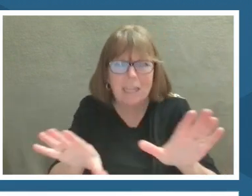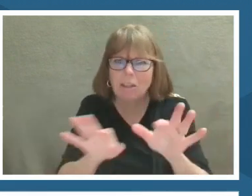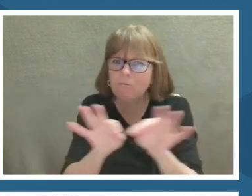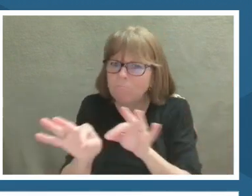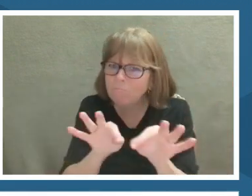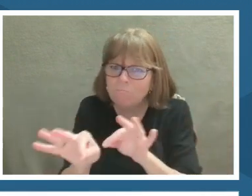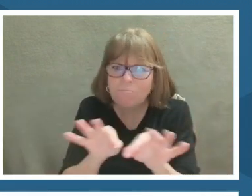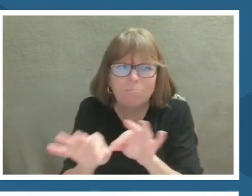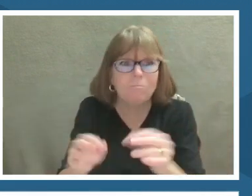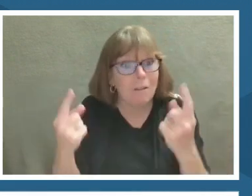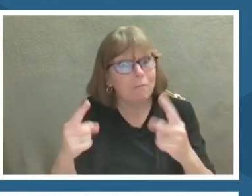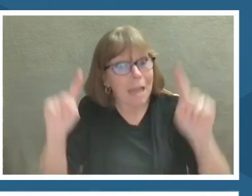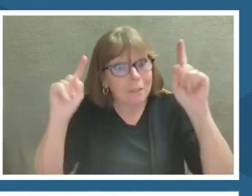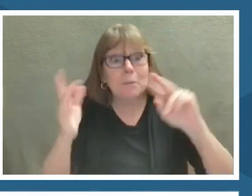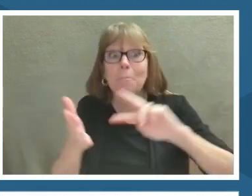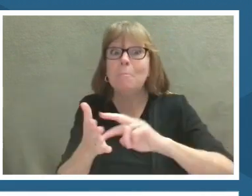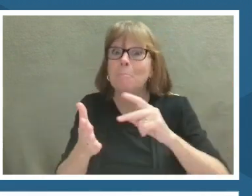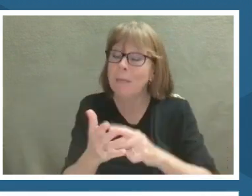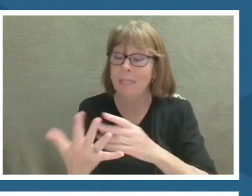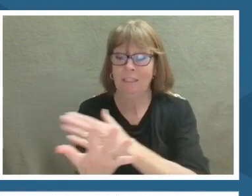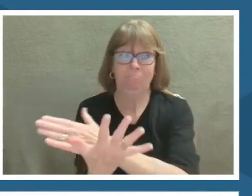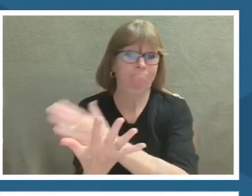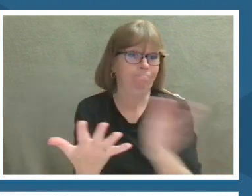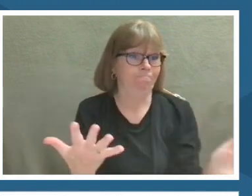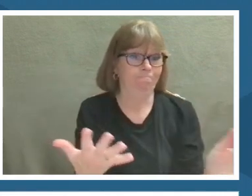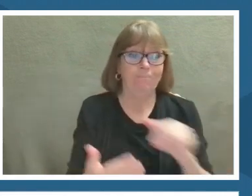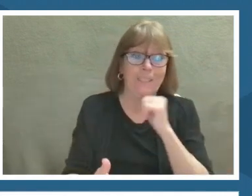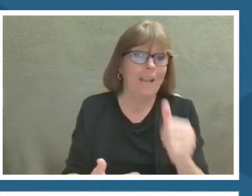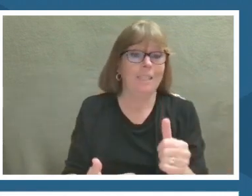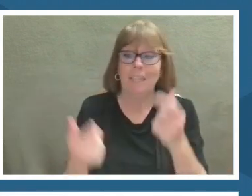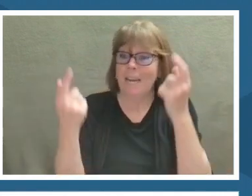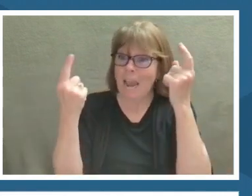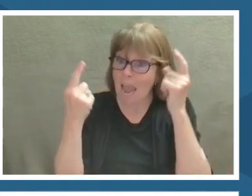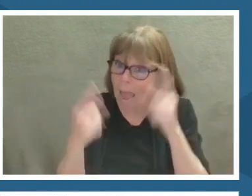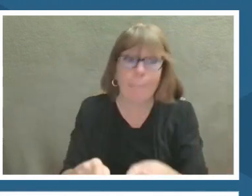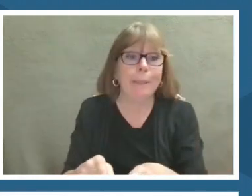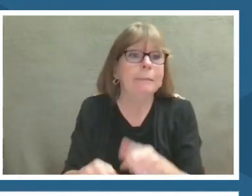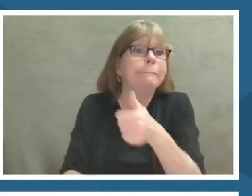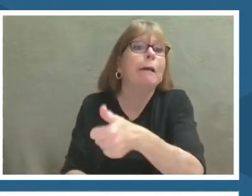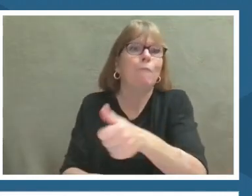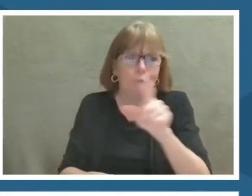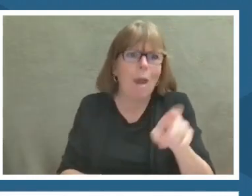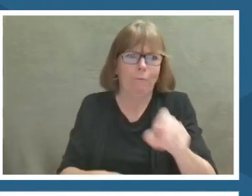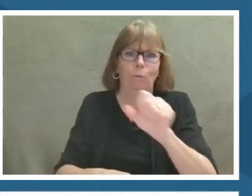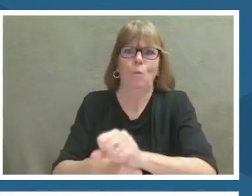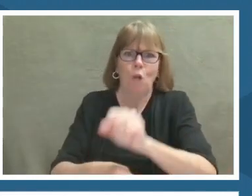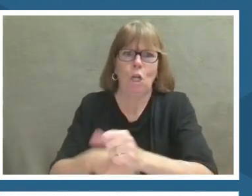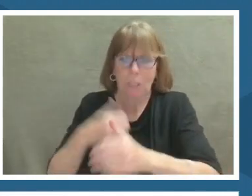is trans-disciplinary it doesn't just happen you have to work at it and